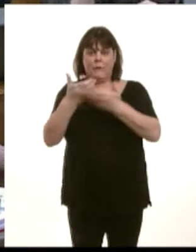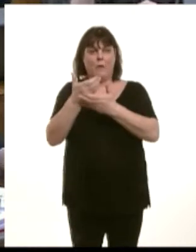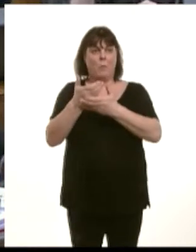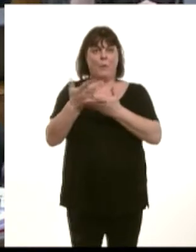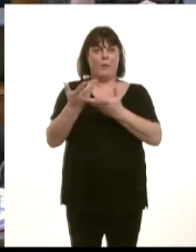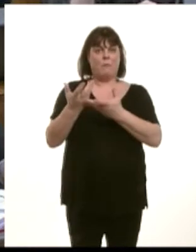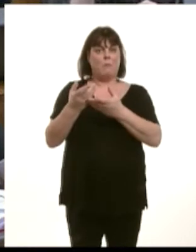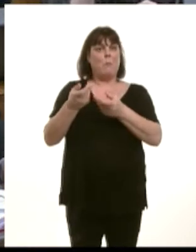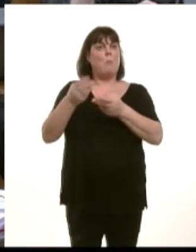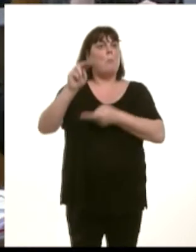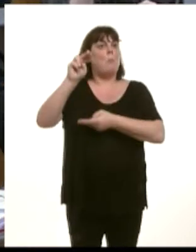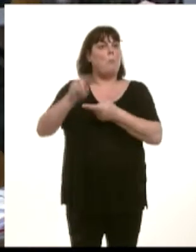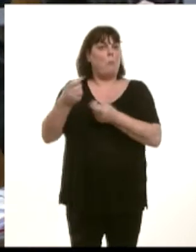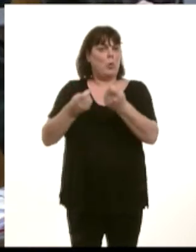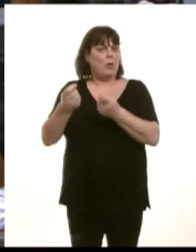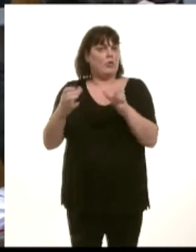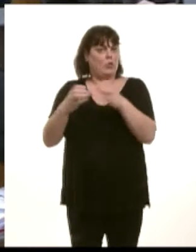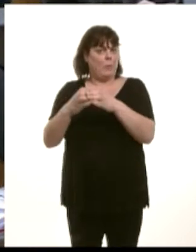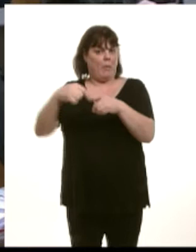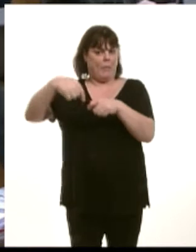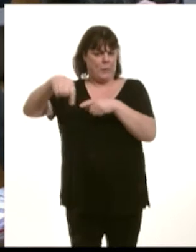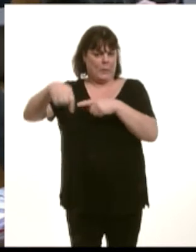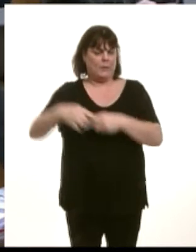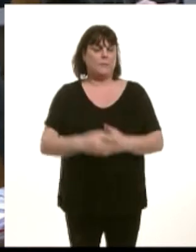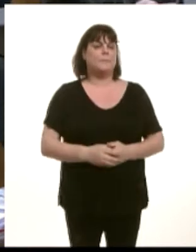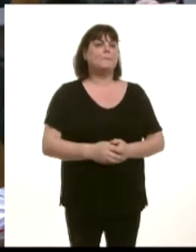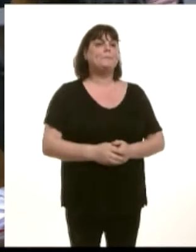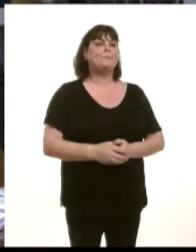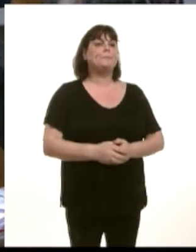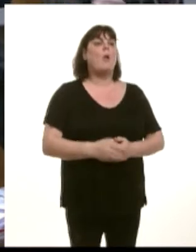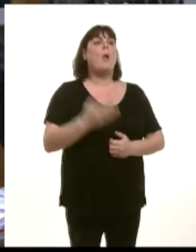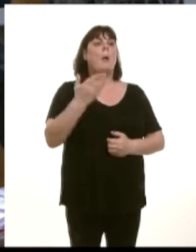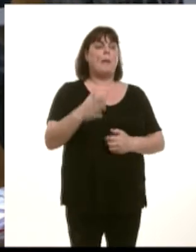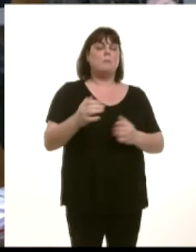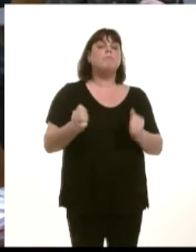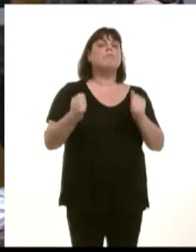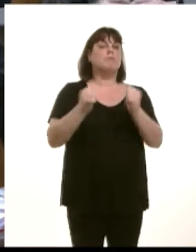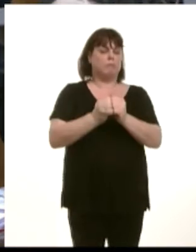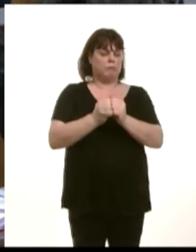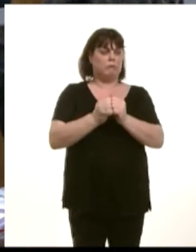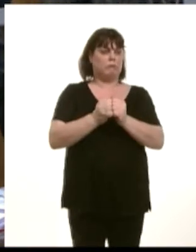Once they have decided on the final options, we will, of course, then go about holding